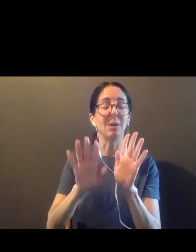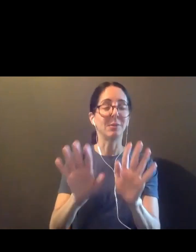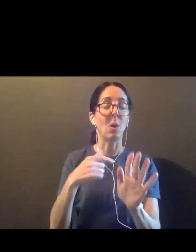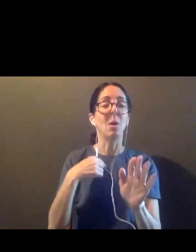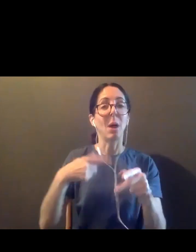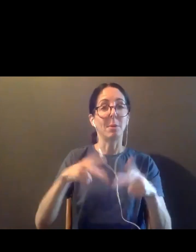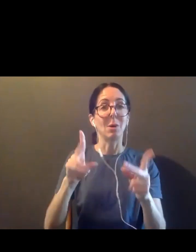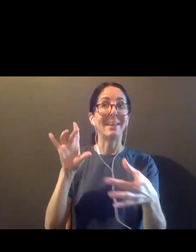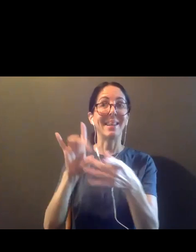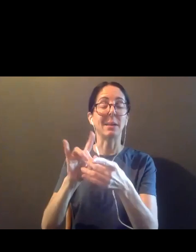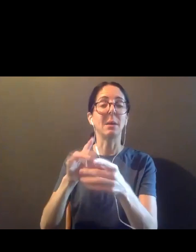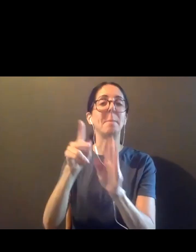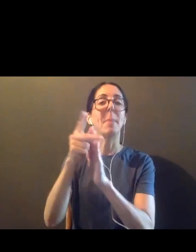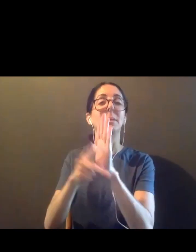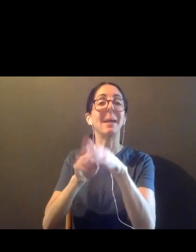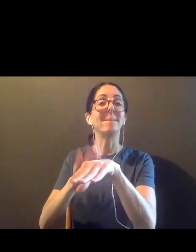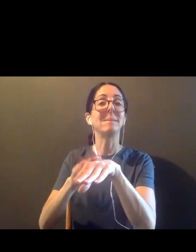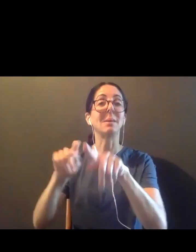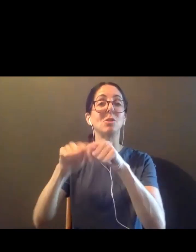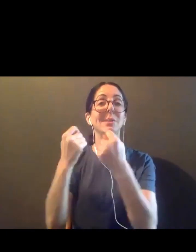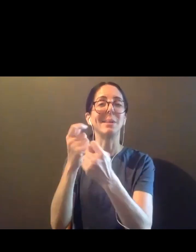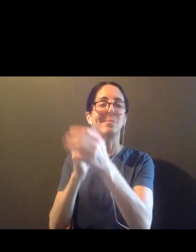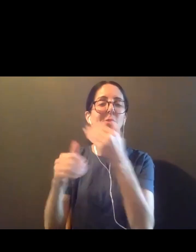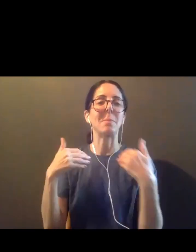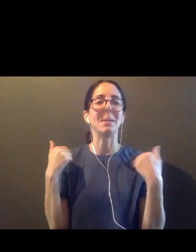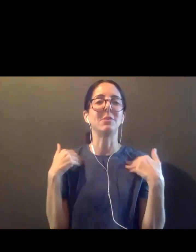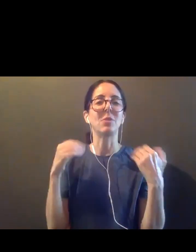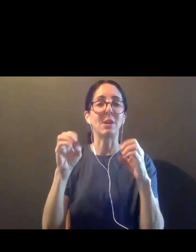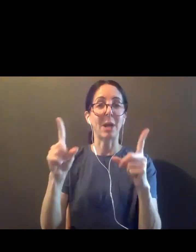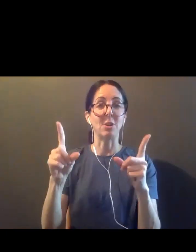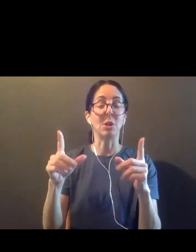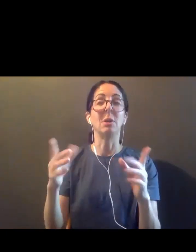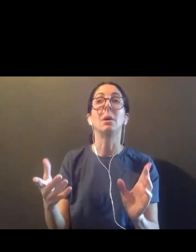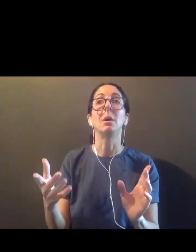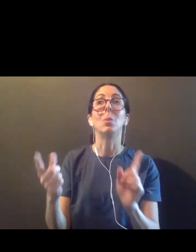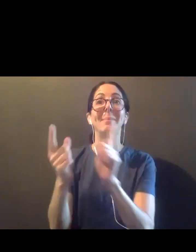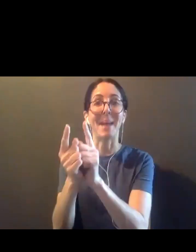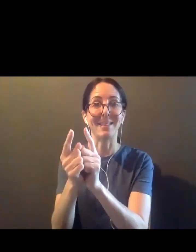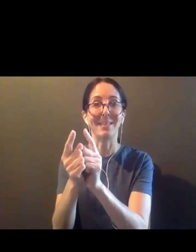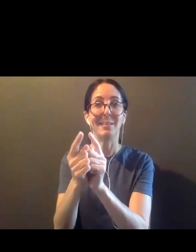advisor team within the Ministry of Education and present upfront to them starting off with